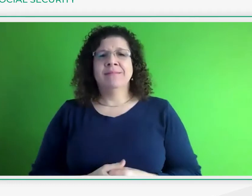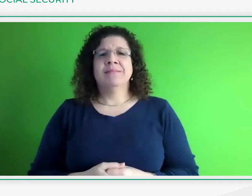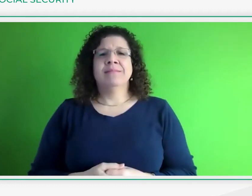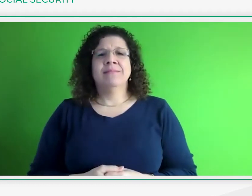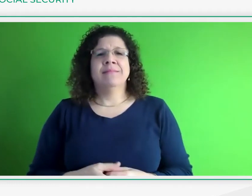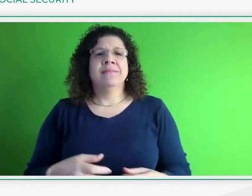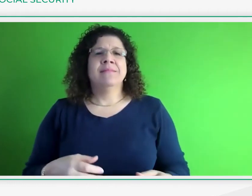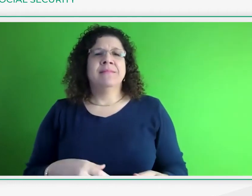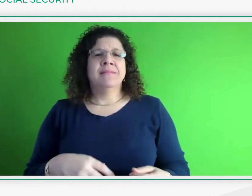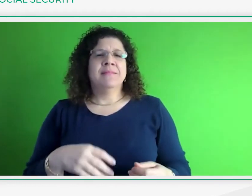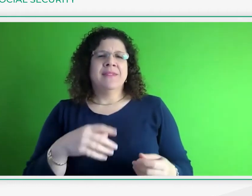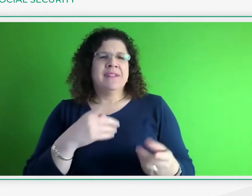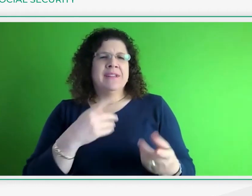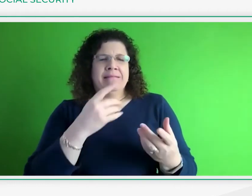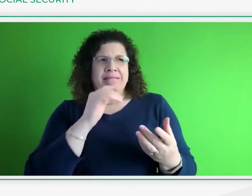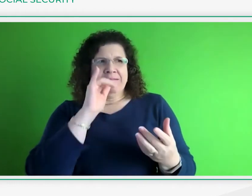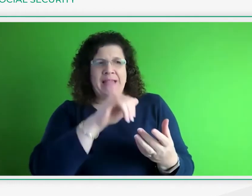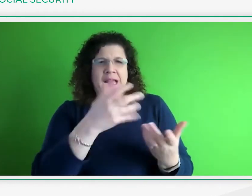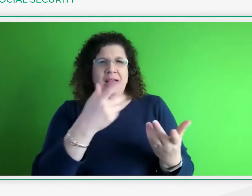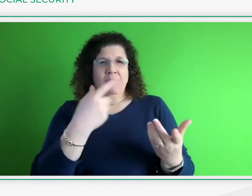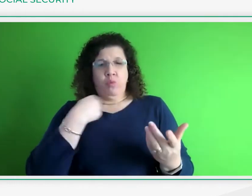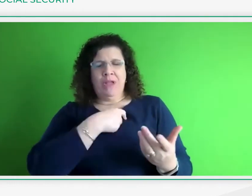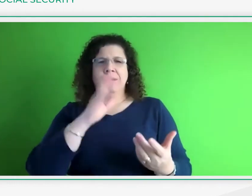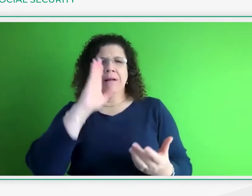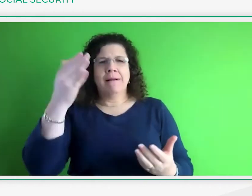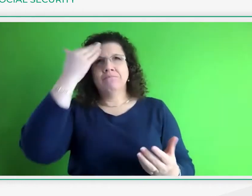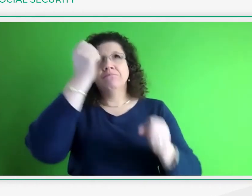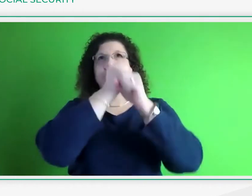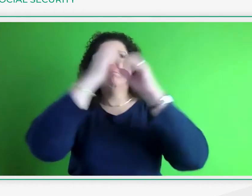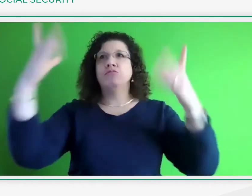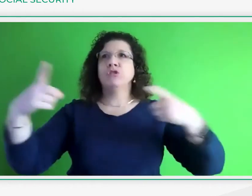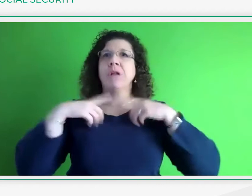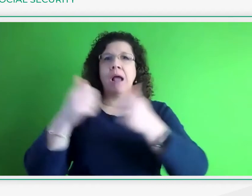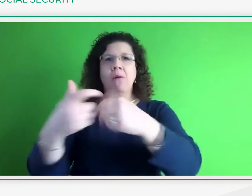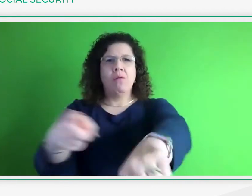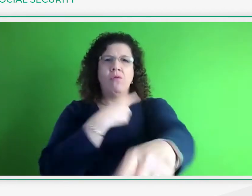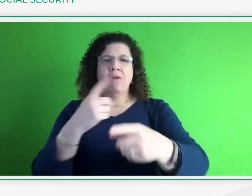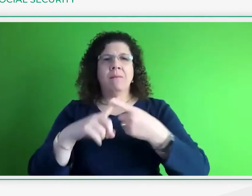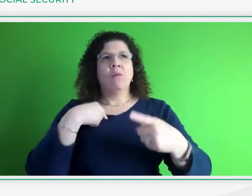And maybe think about what age you might live until.